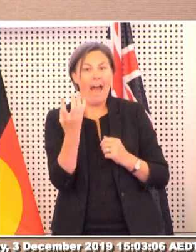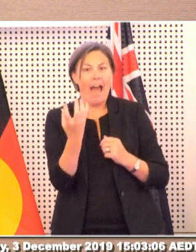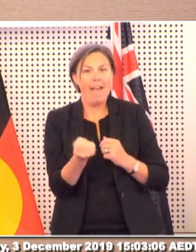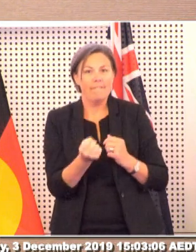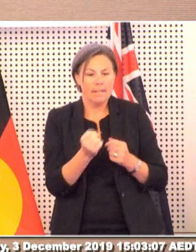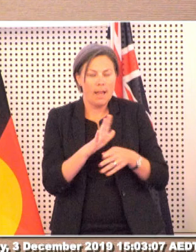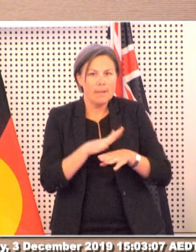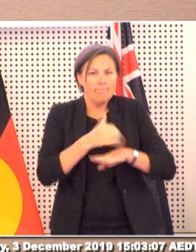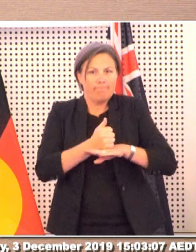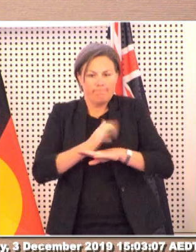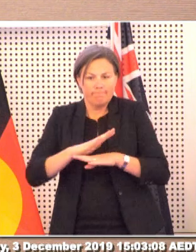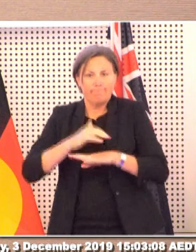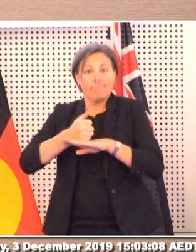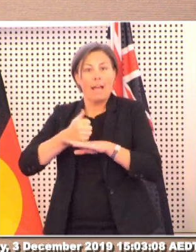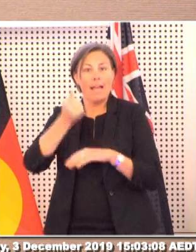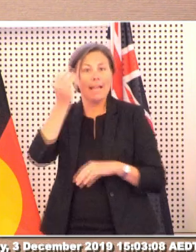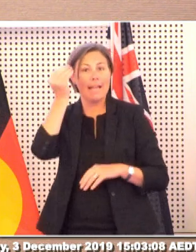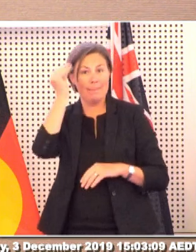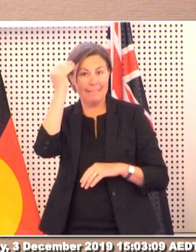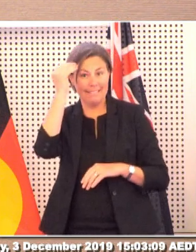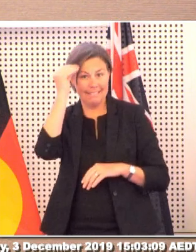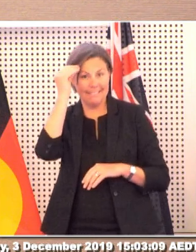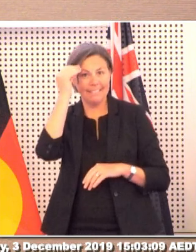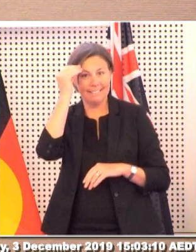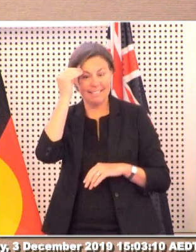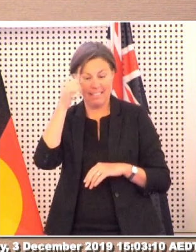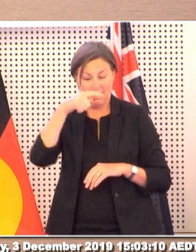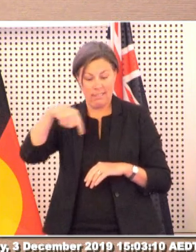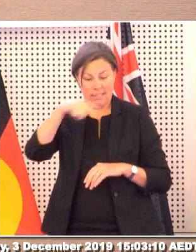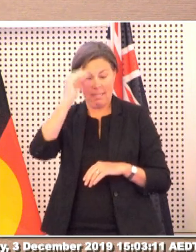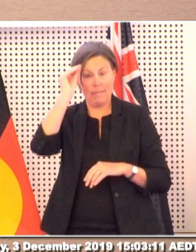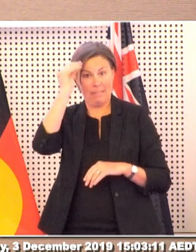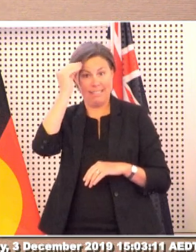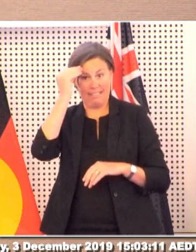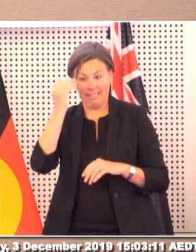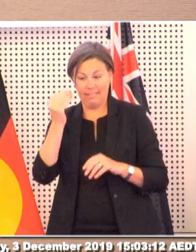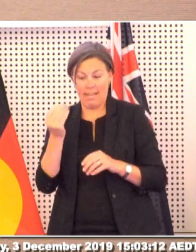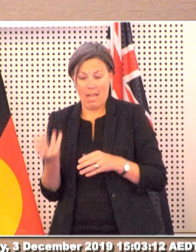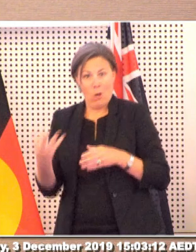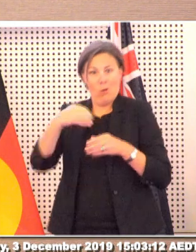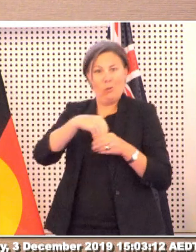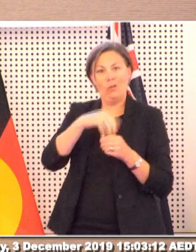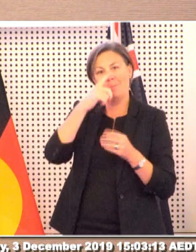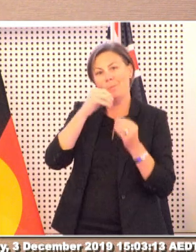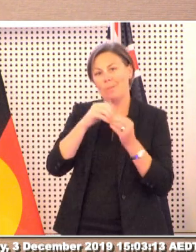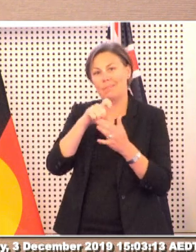I’m sure other organisations do as well that spring to mind. But it’s more than just being on an advisory committee.